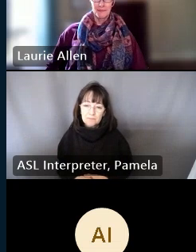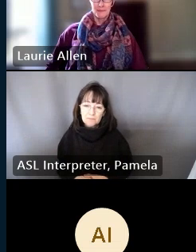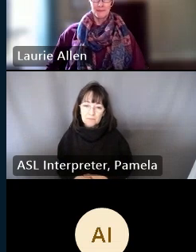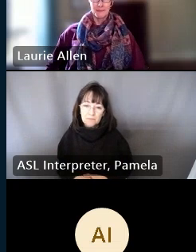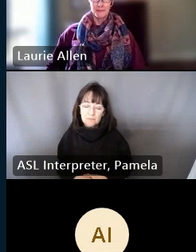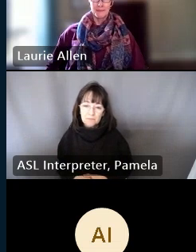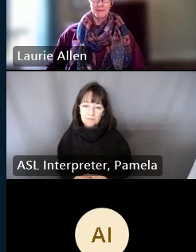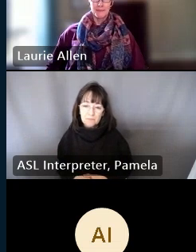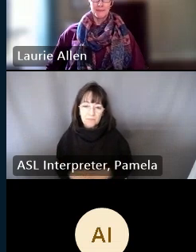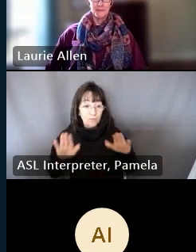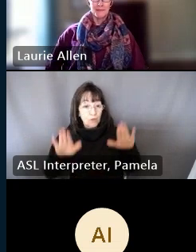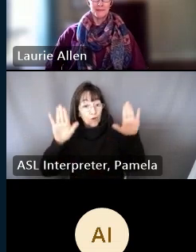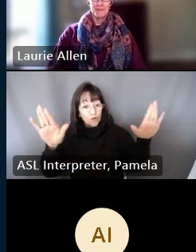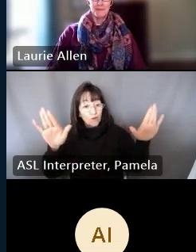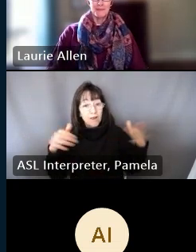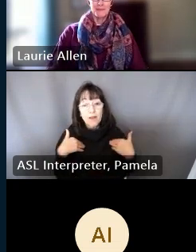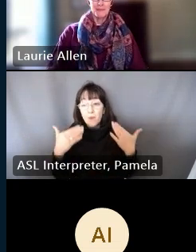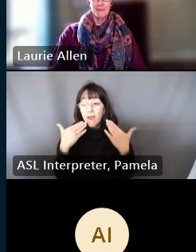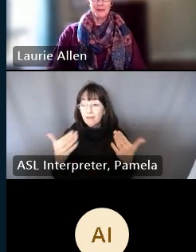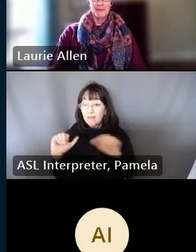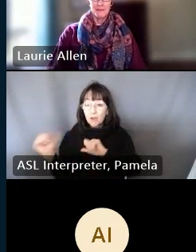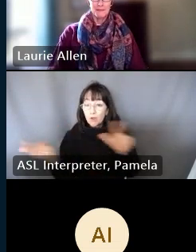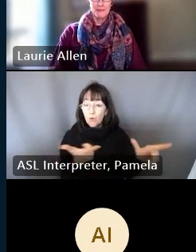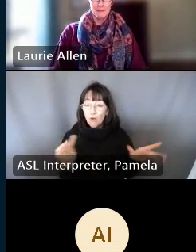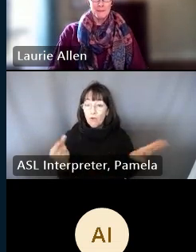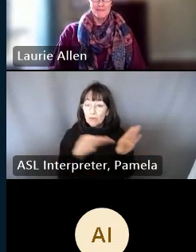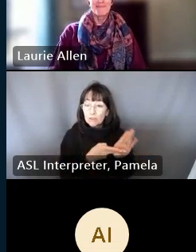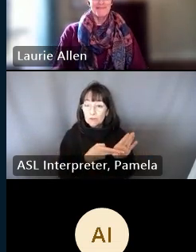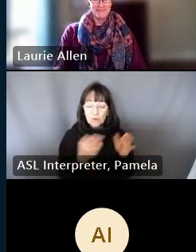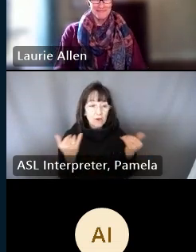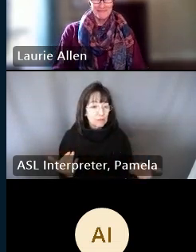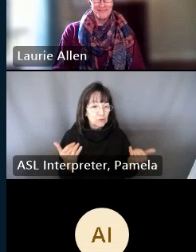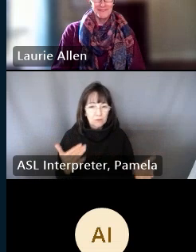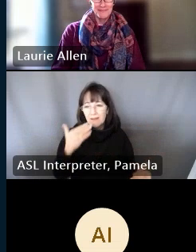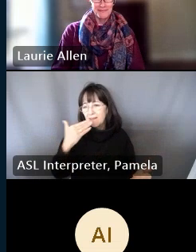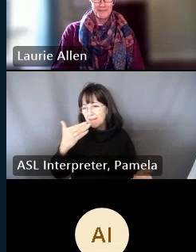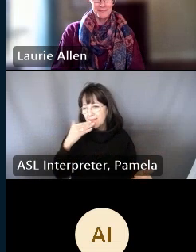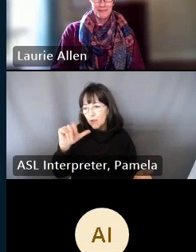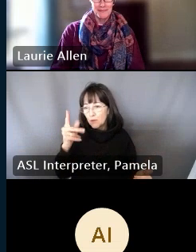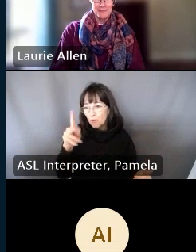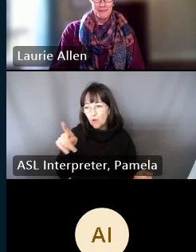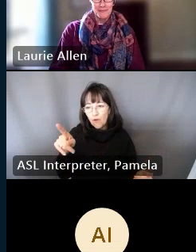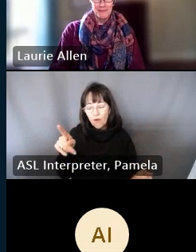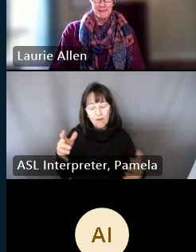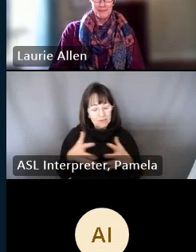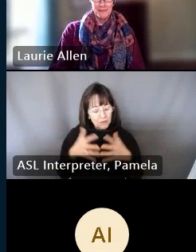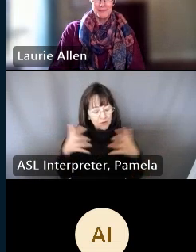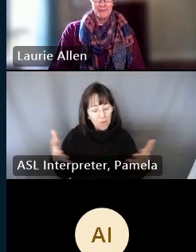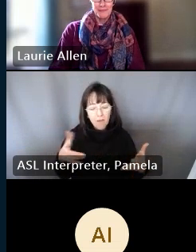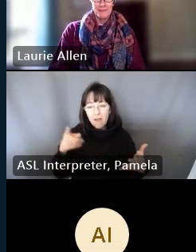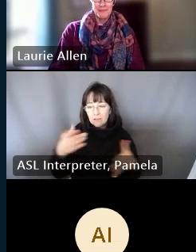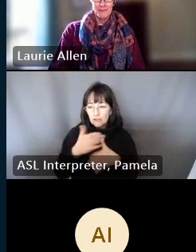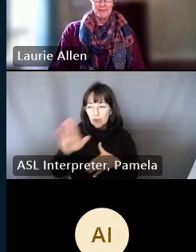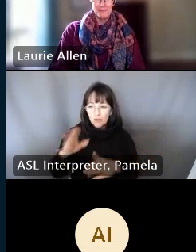Great. Well, I thank you all again for joining us today. Thank you, Laurie, so much for sharing your expertise and experiences with us.